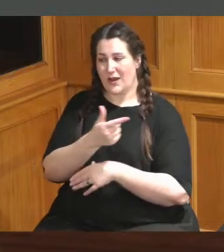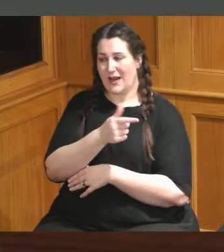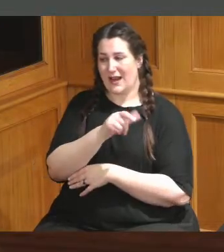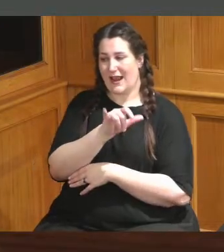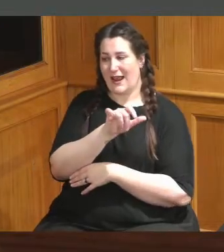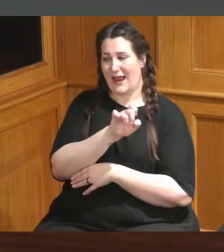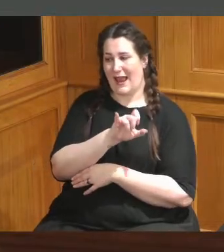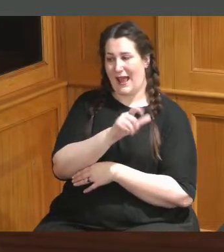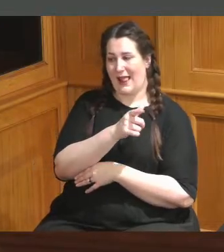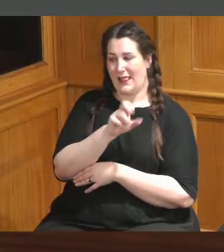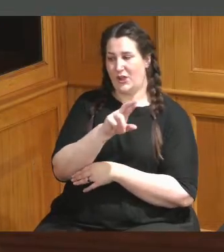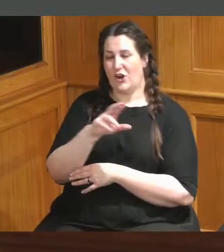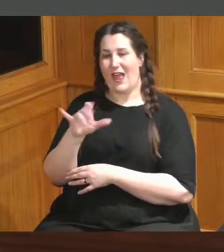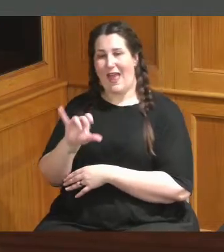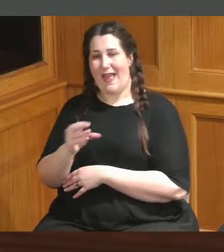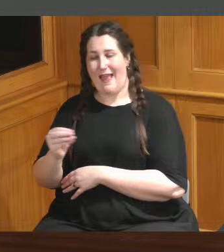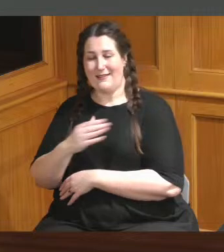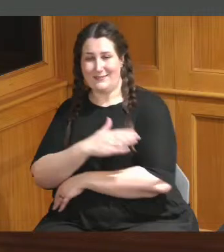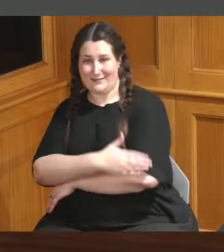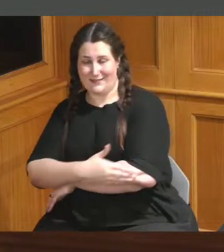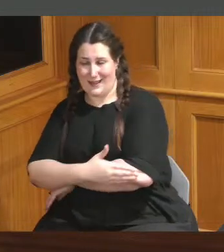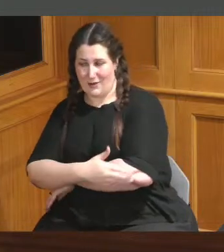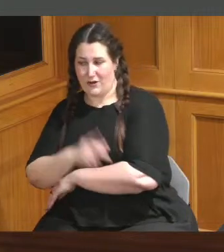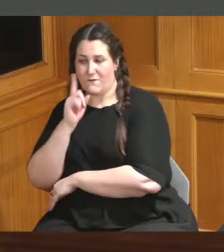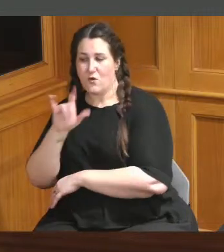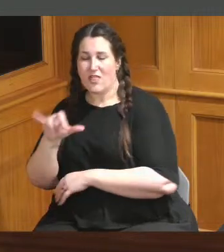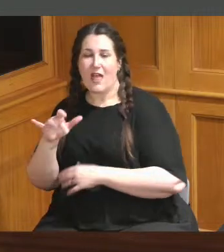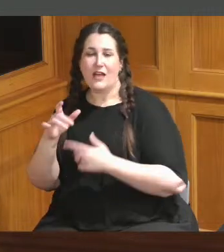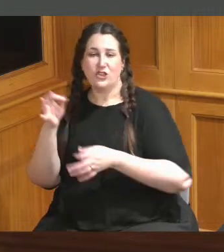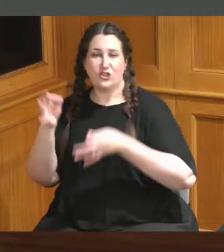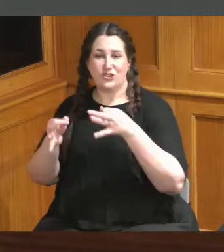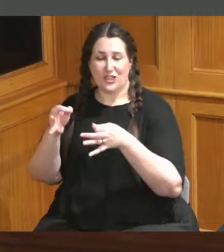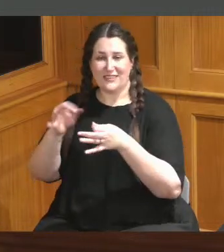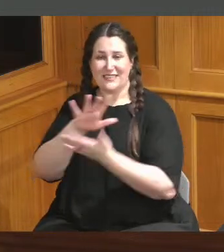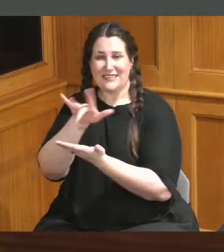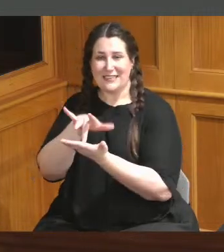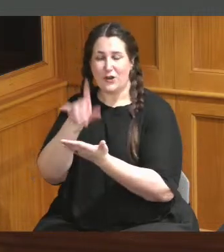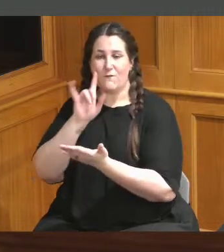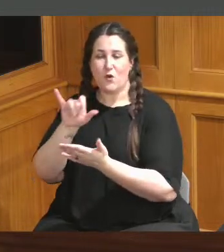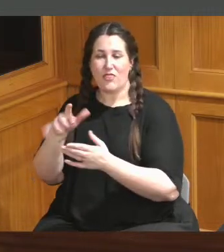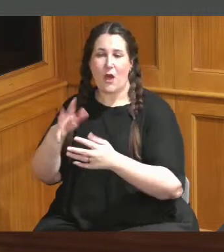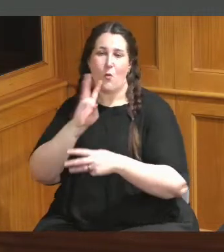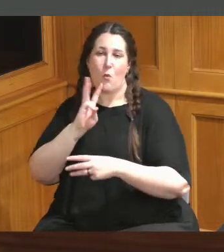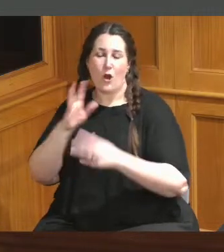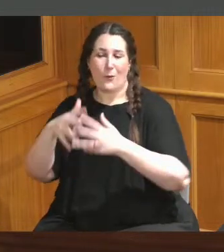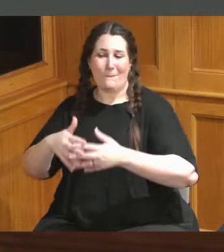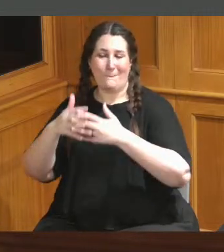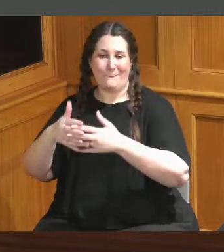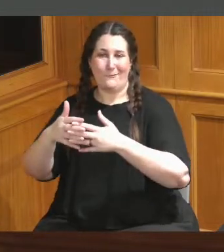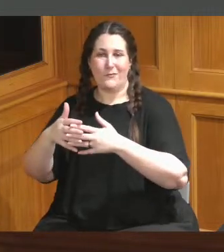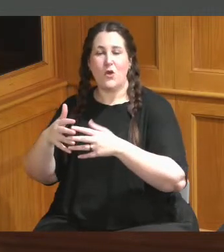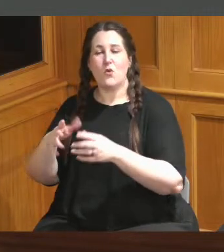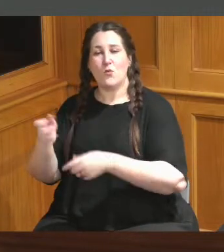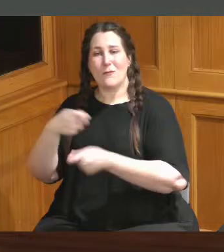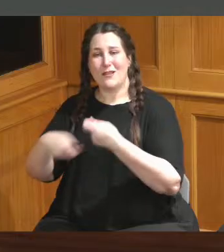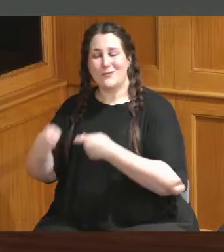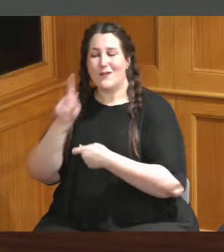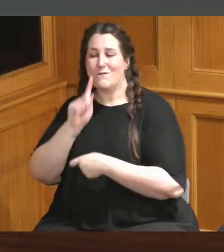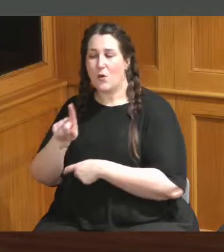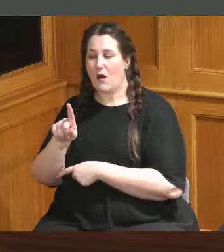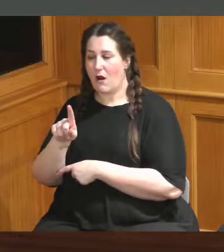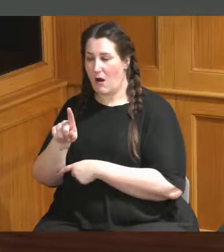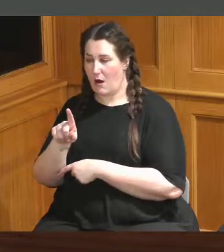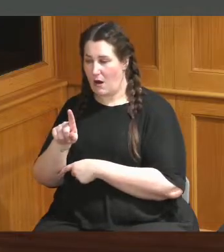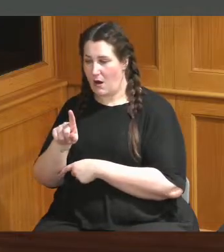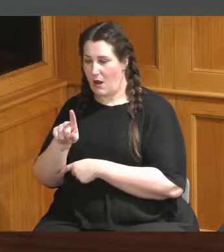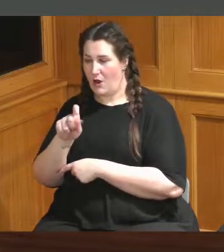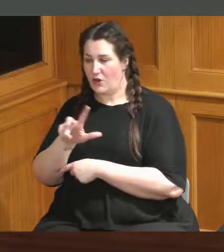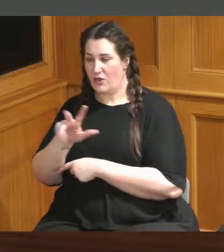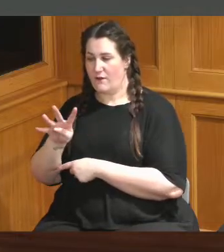and the county for the Justice Center condenser water pump replacement project for $134,513.